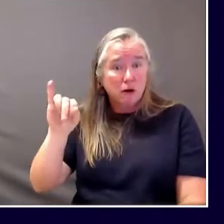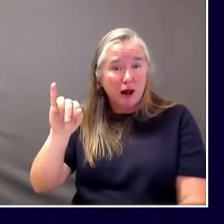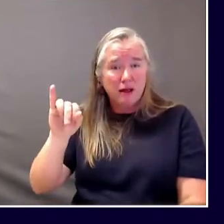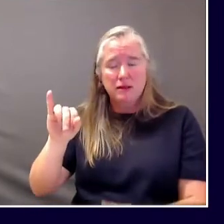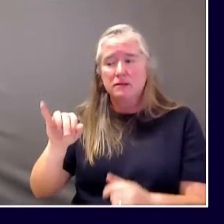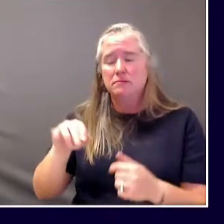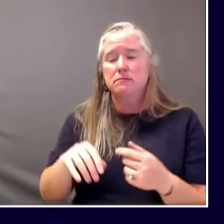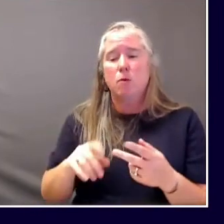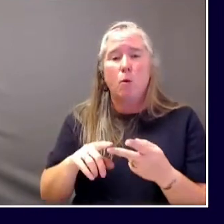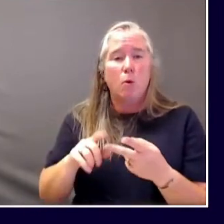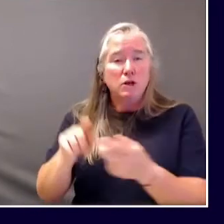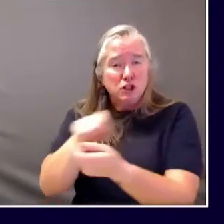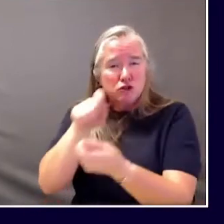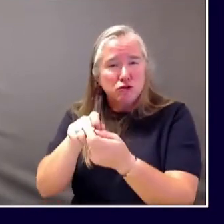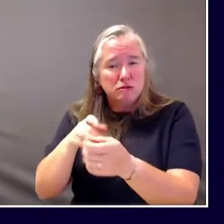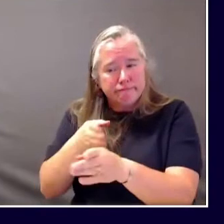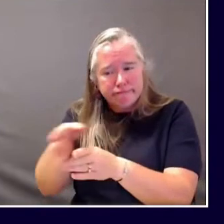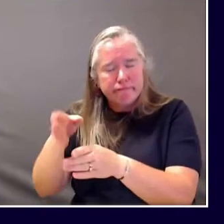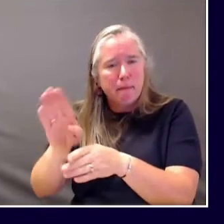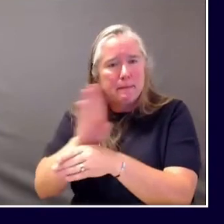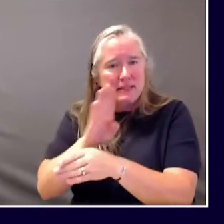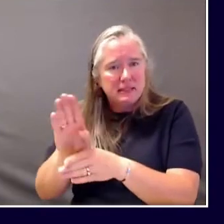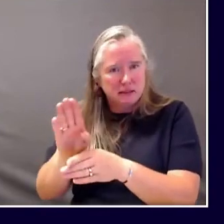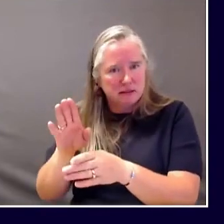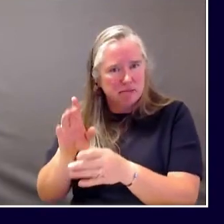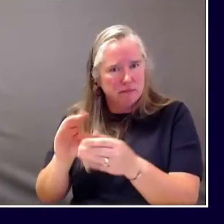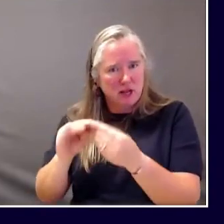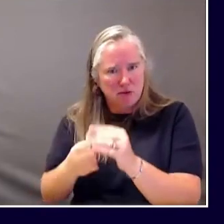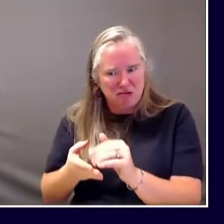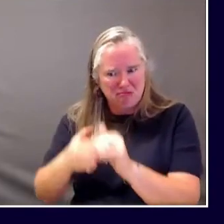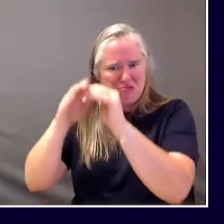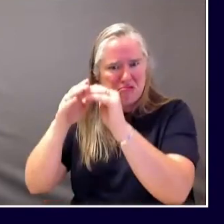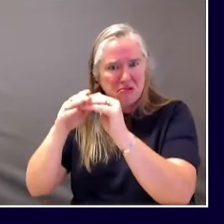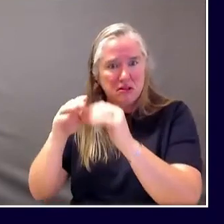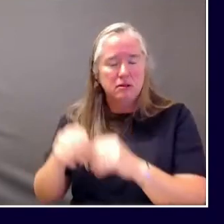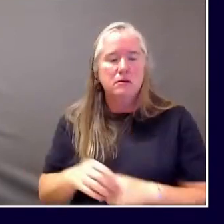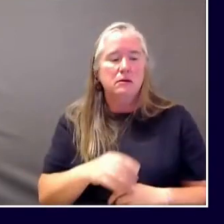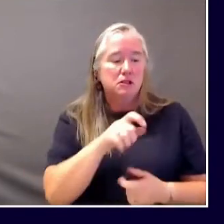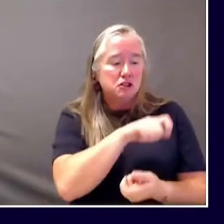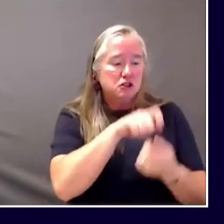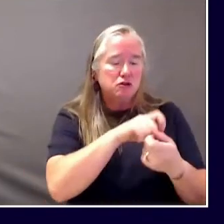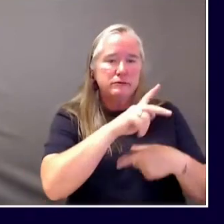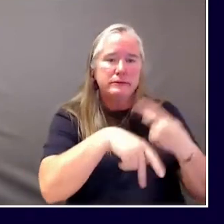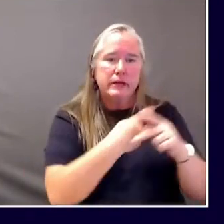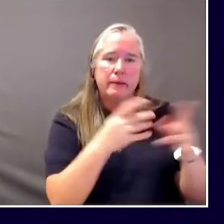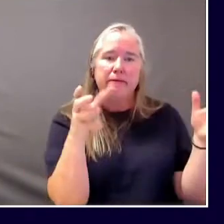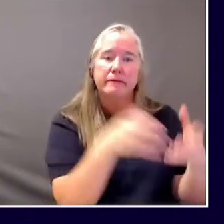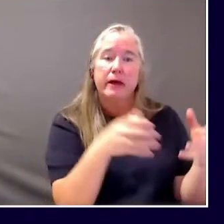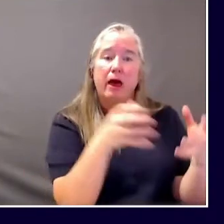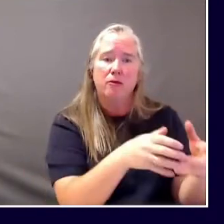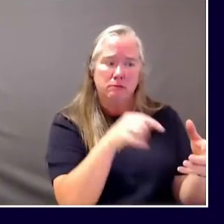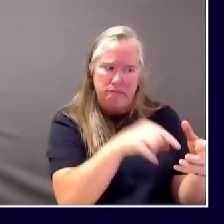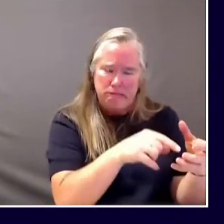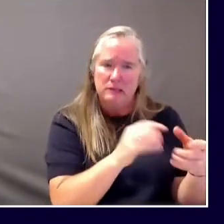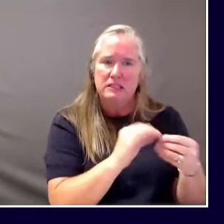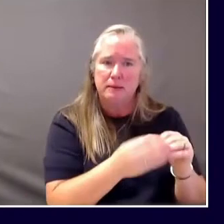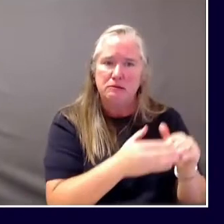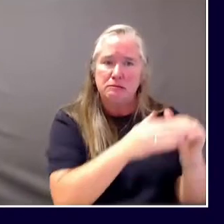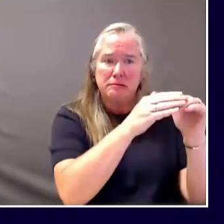economy or certain kind of gatherings those kinds